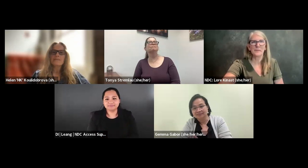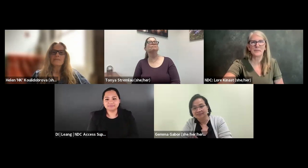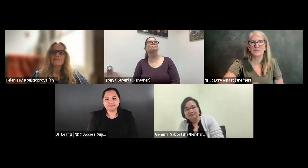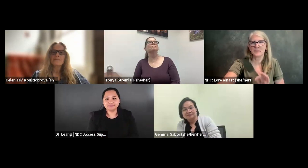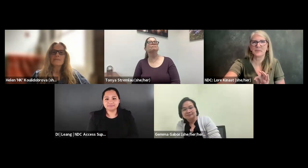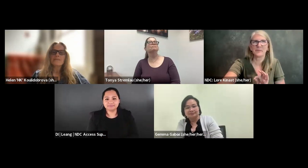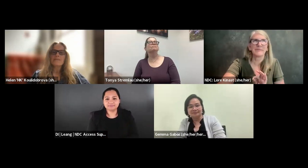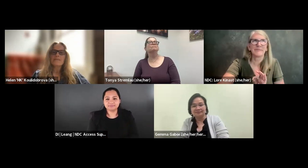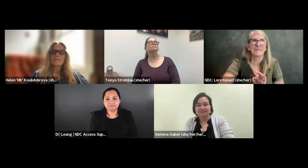All right.